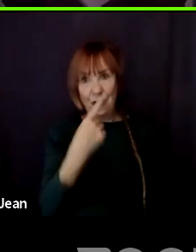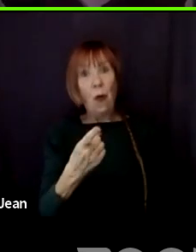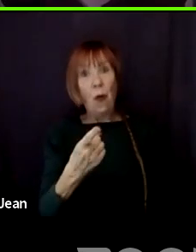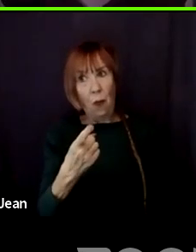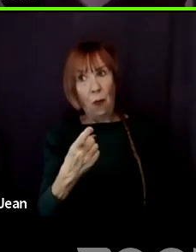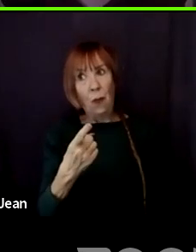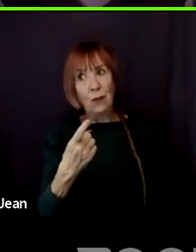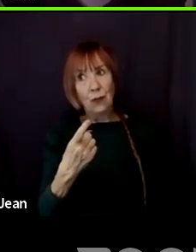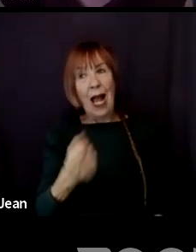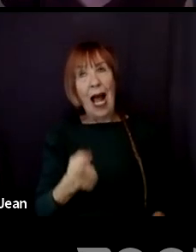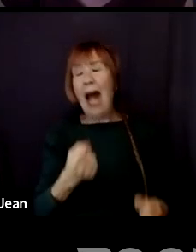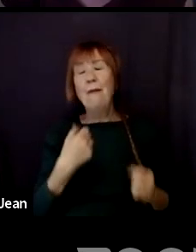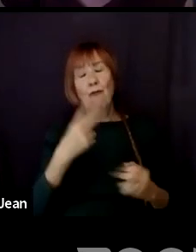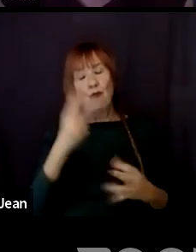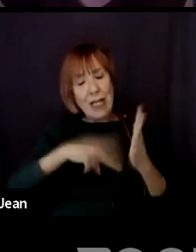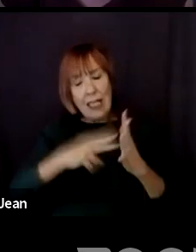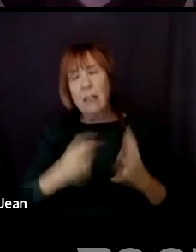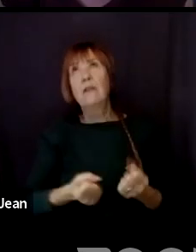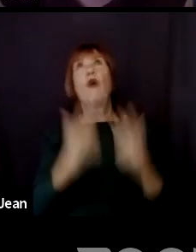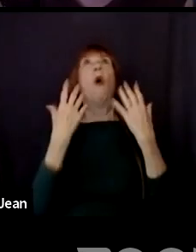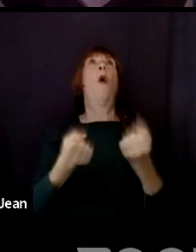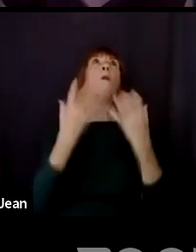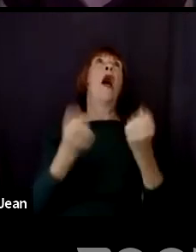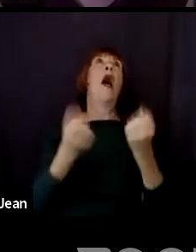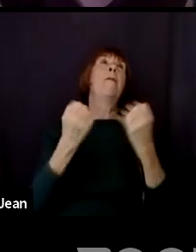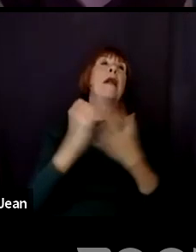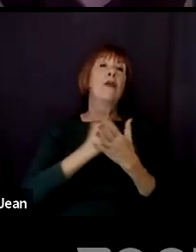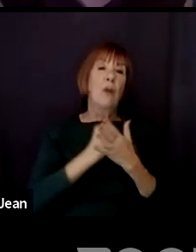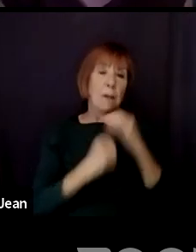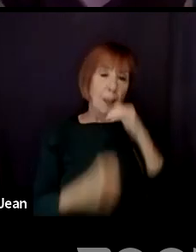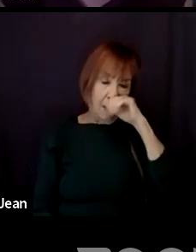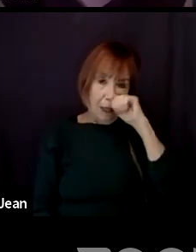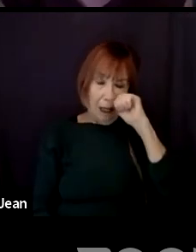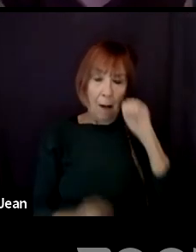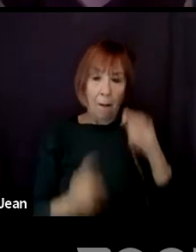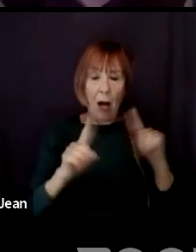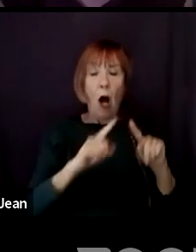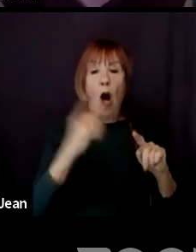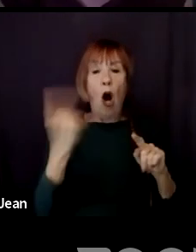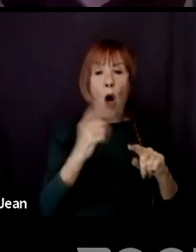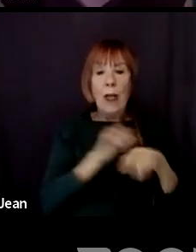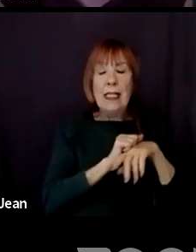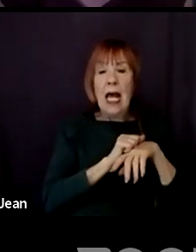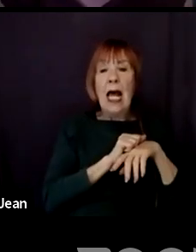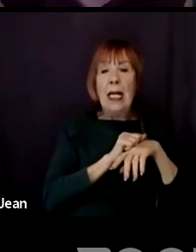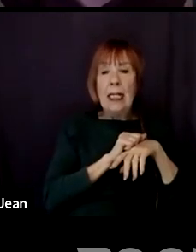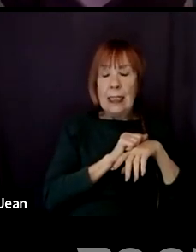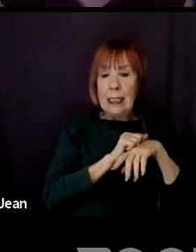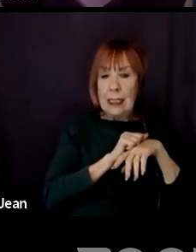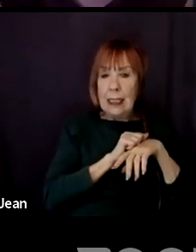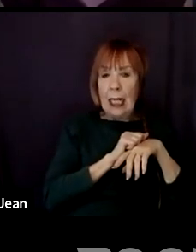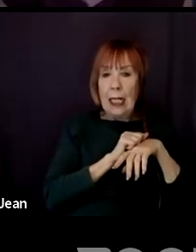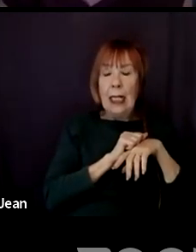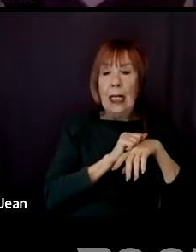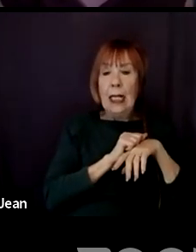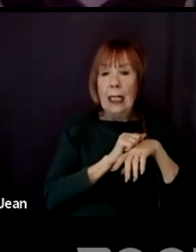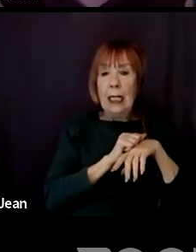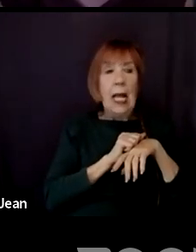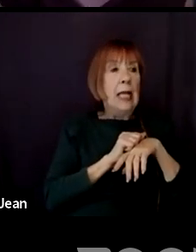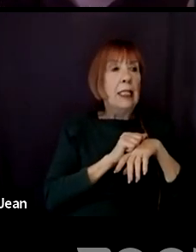Always in the log line and the PDF of the script. Don't just send me the script, people just seeing the script going, oh, we talked about it earlier.